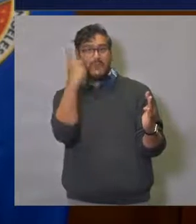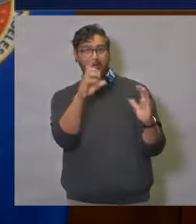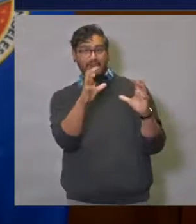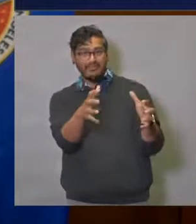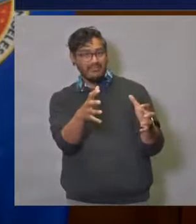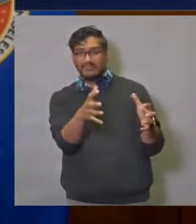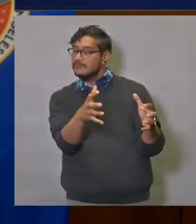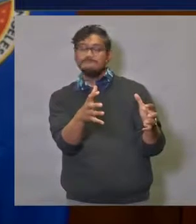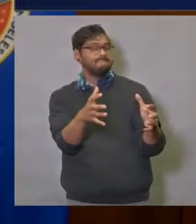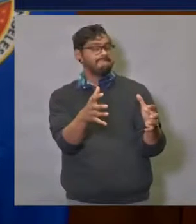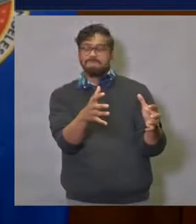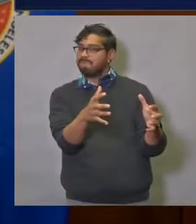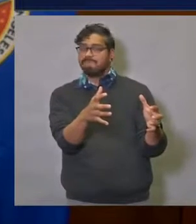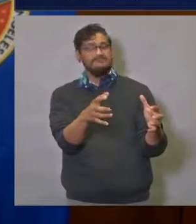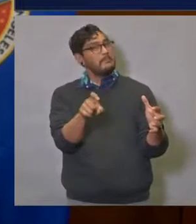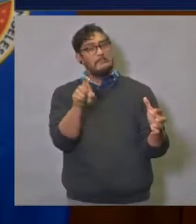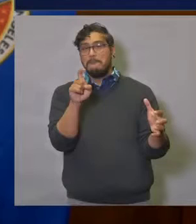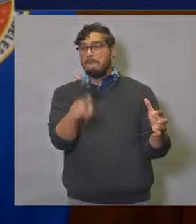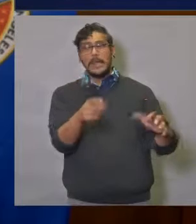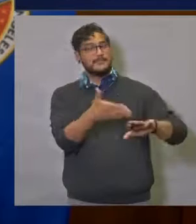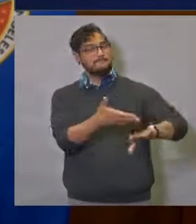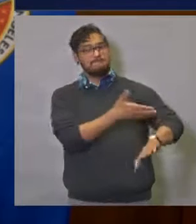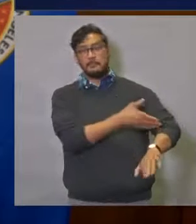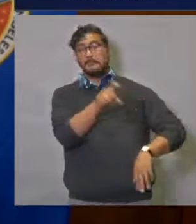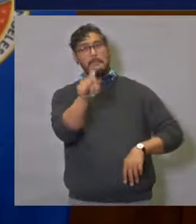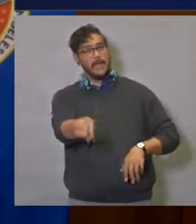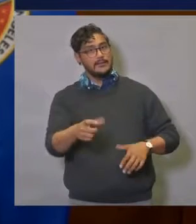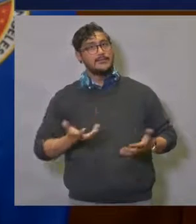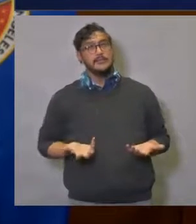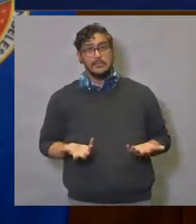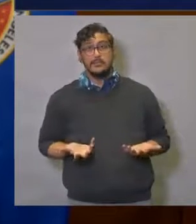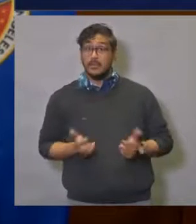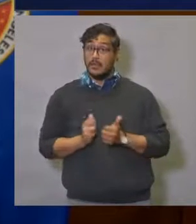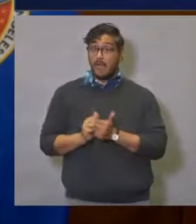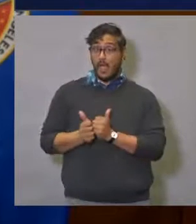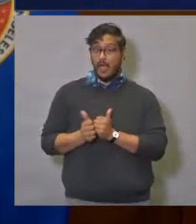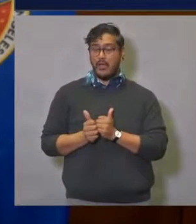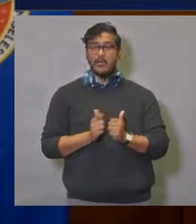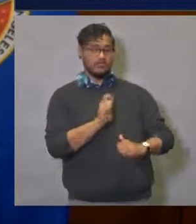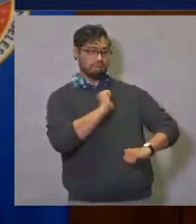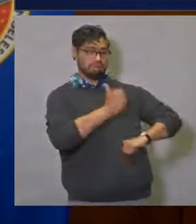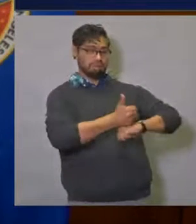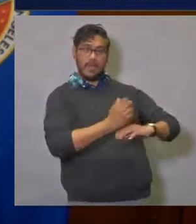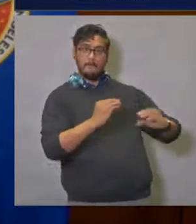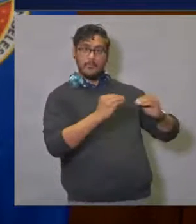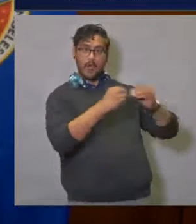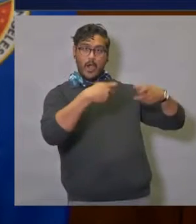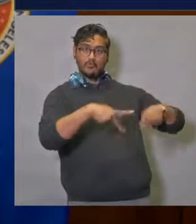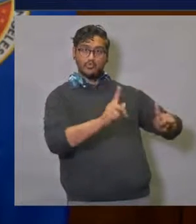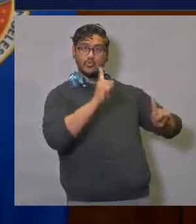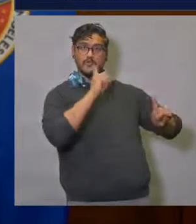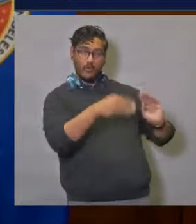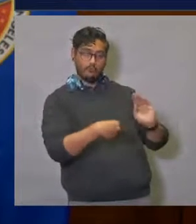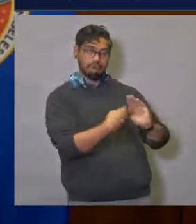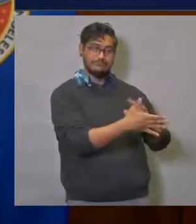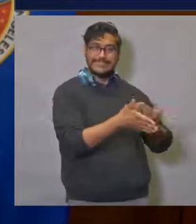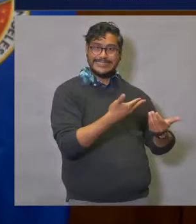BLACK COUNTERPARTS.